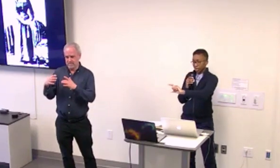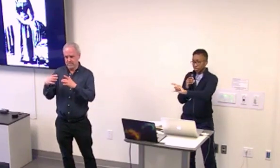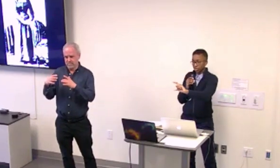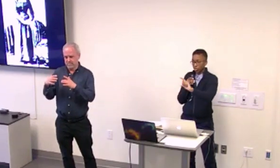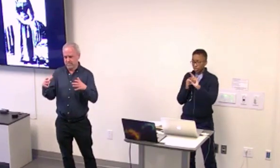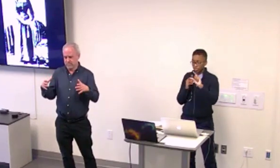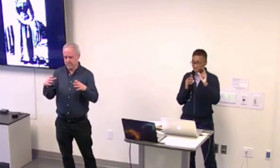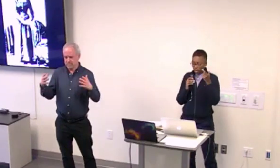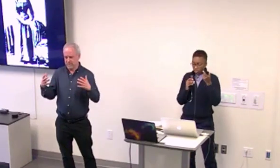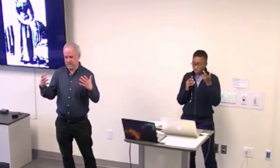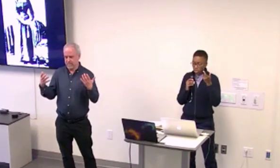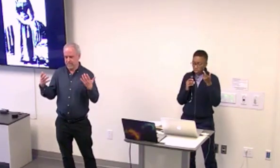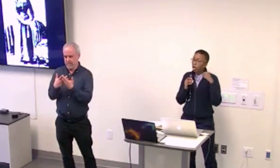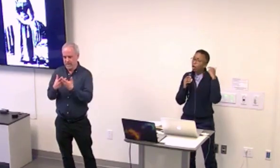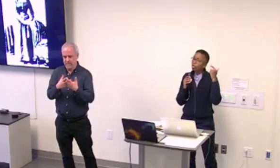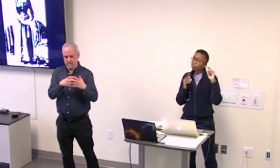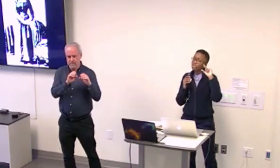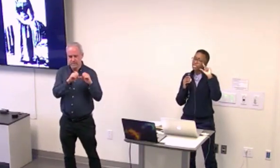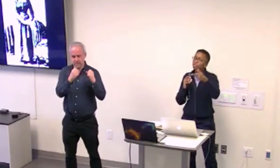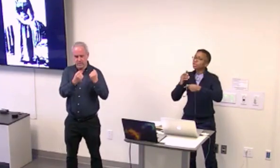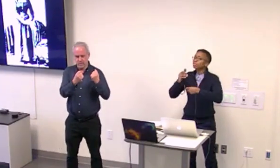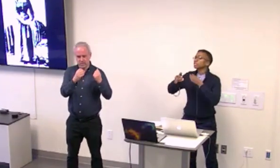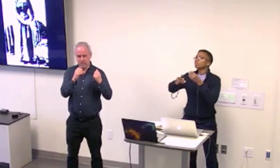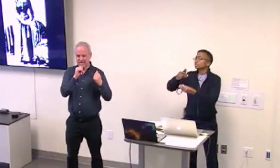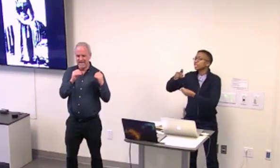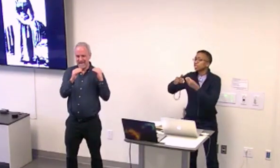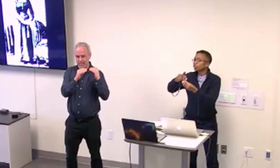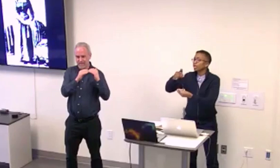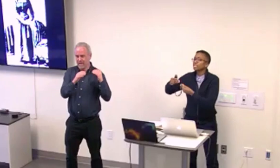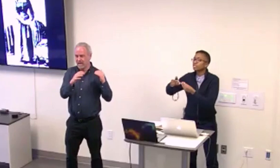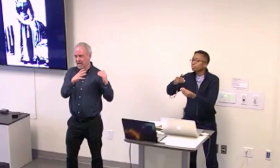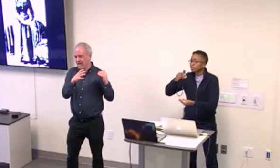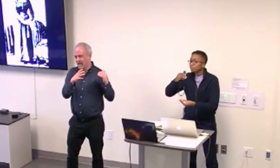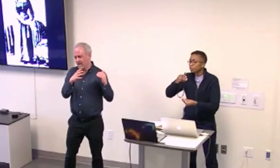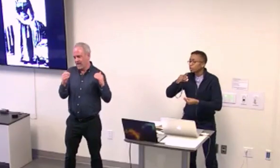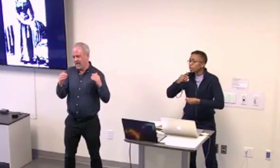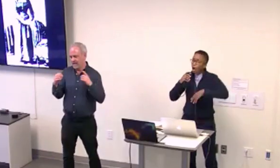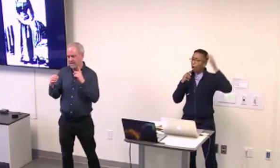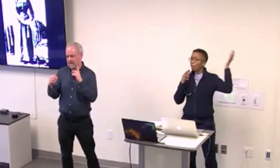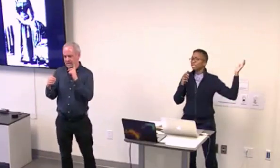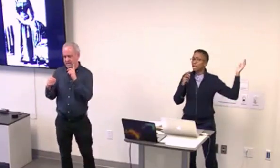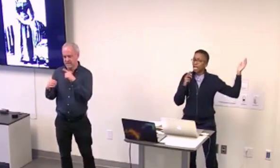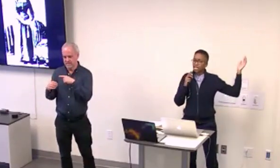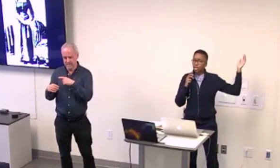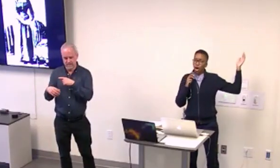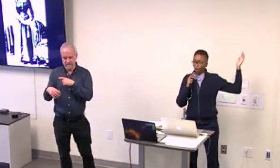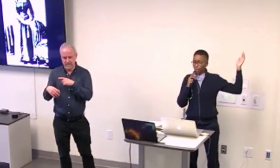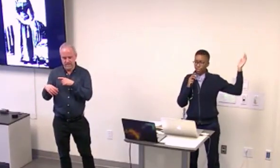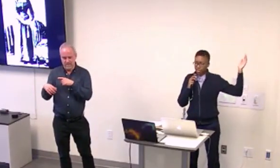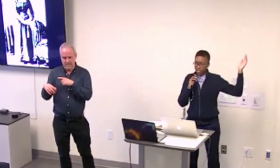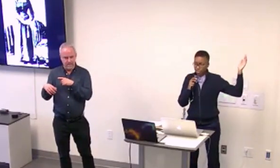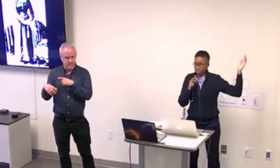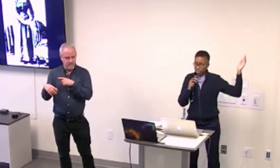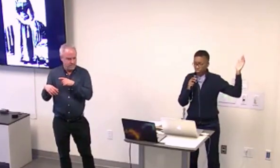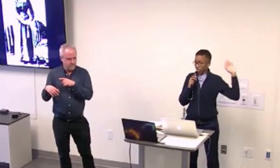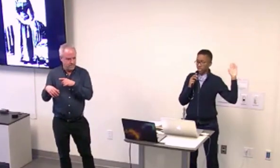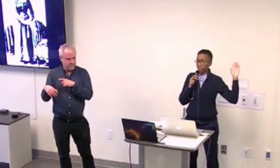So it become oh, these, this particular race of people always has heart disease, right?